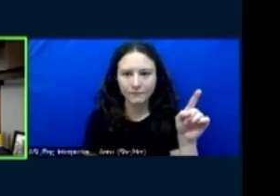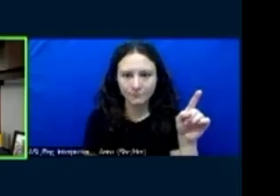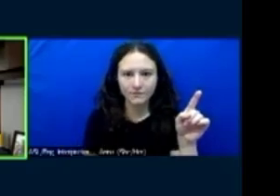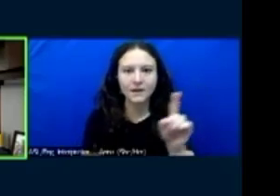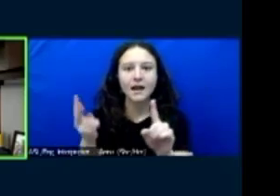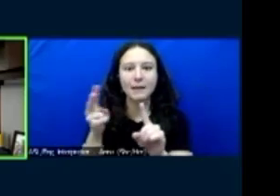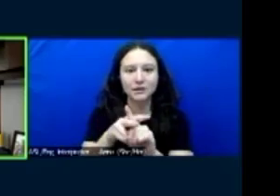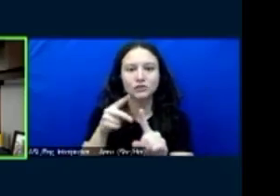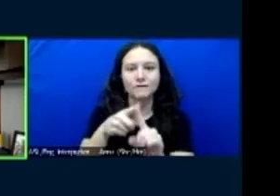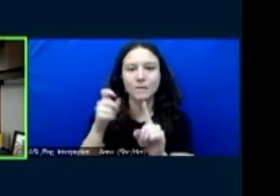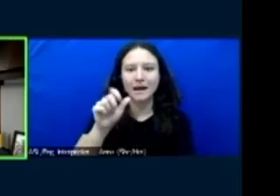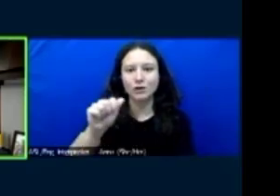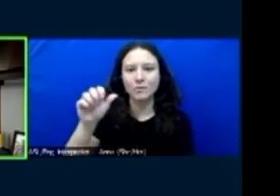in a small number of topics.